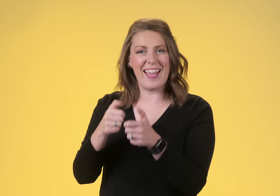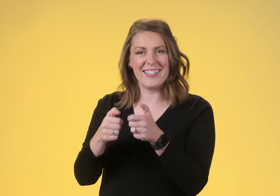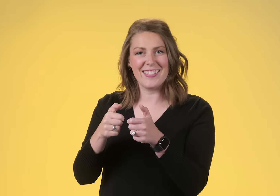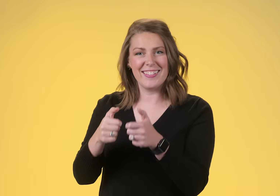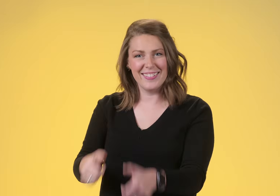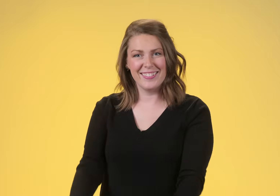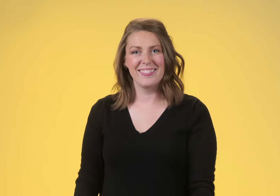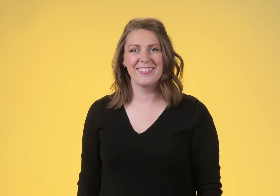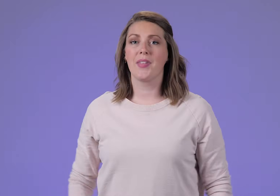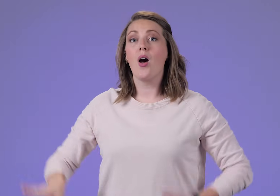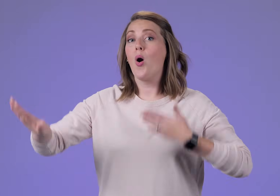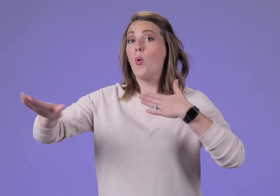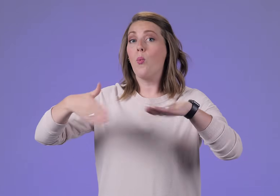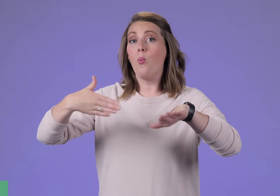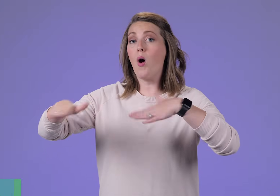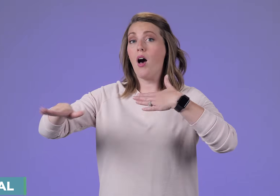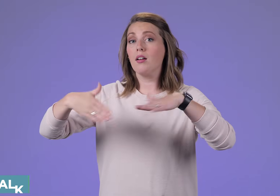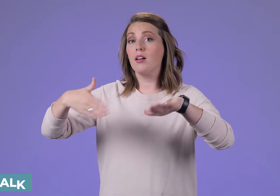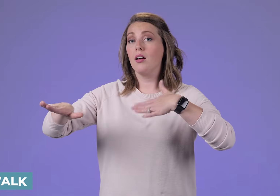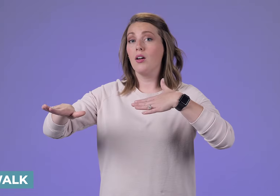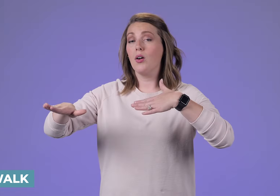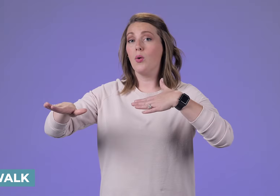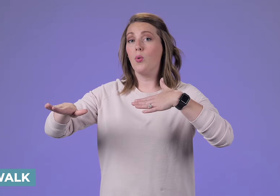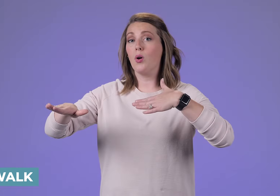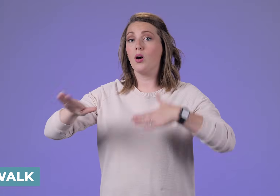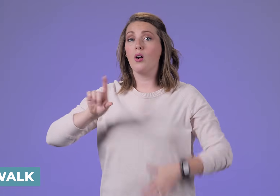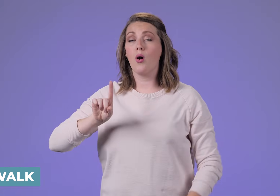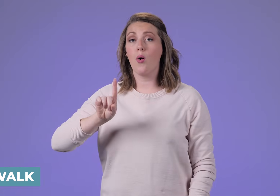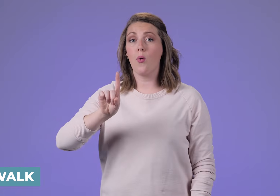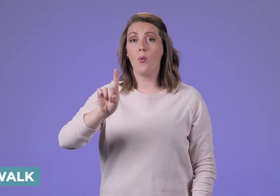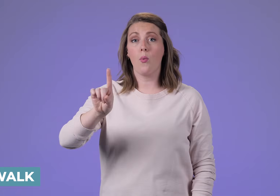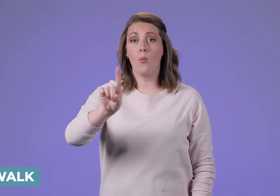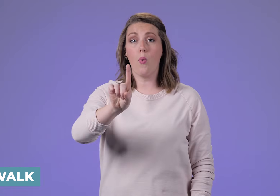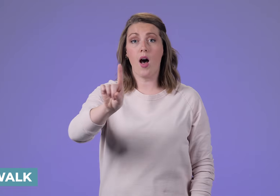TEXT WALK or WALK